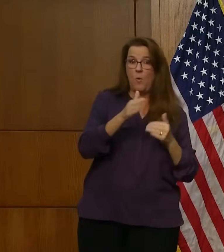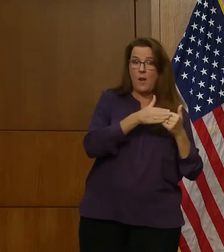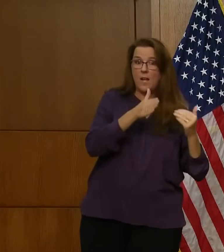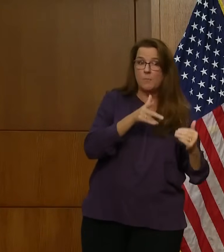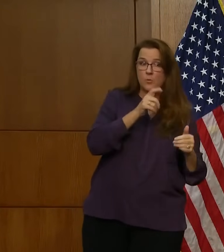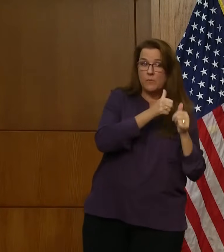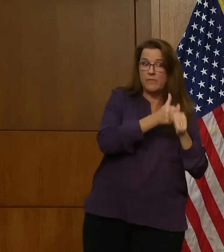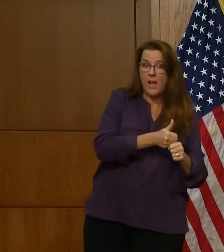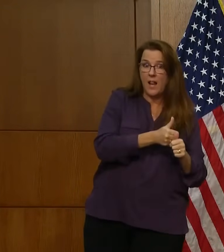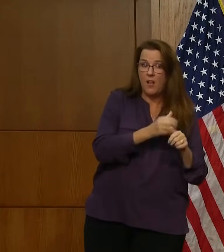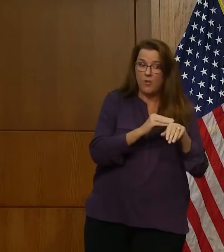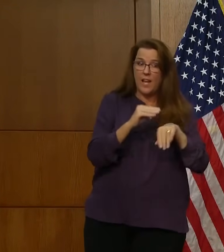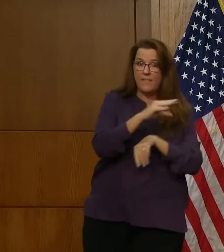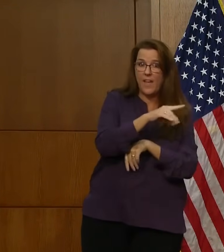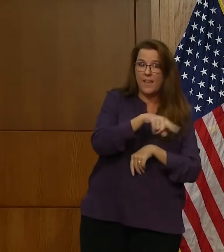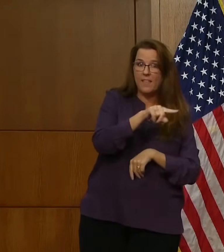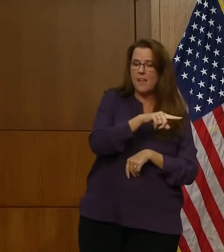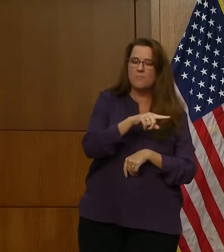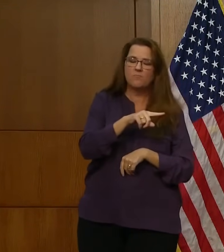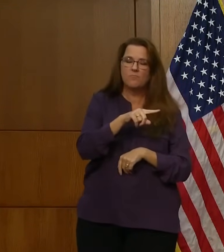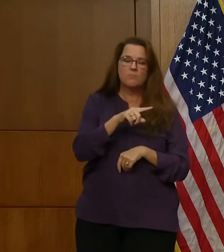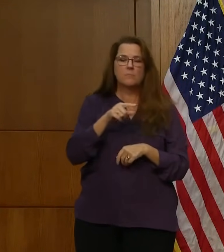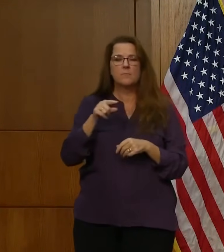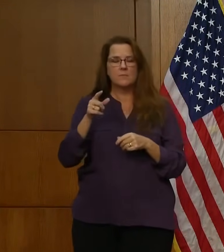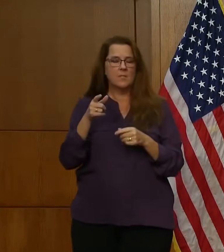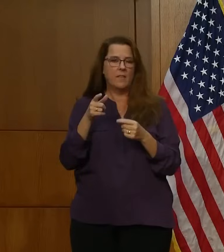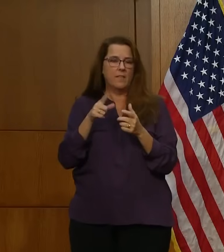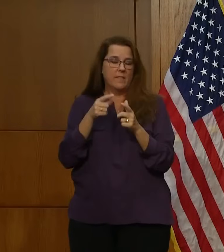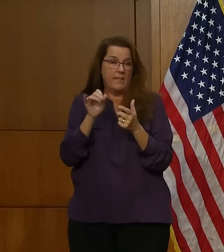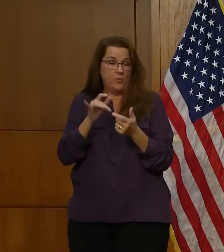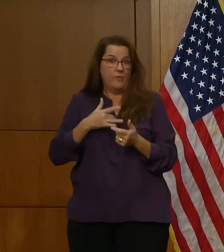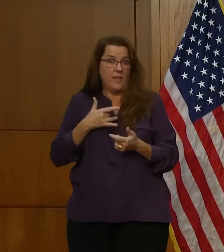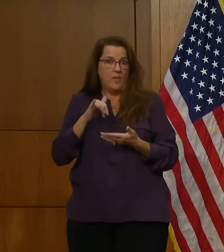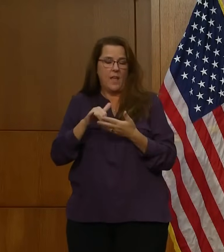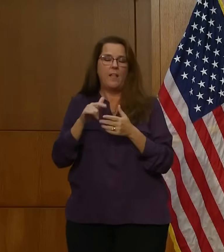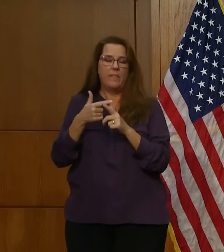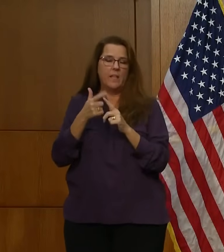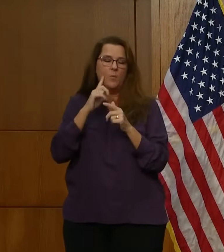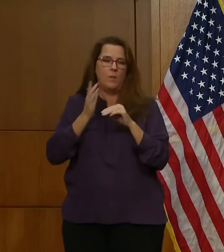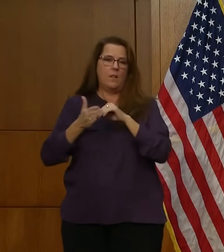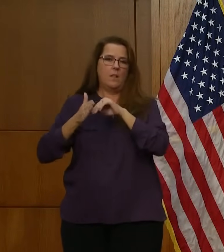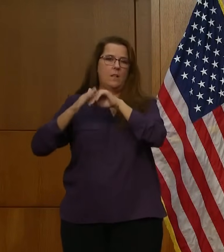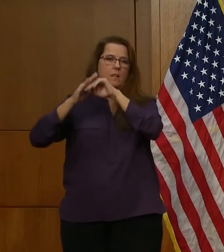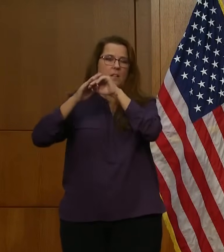BY YOU. THESE CASES WERE JUST